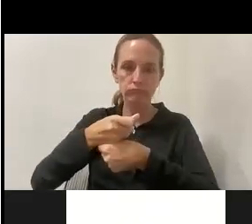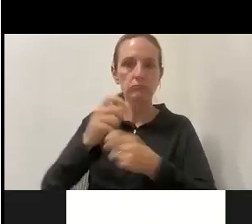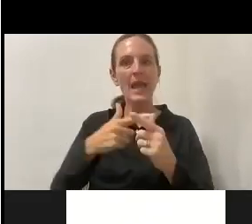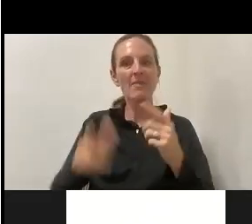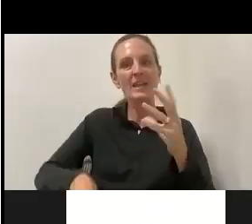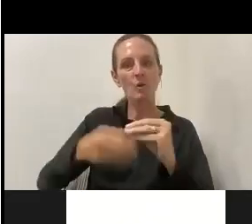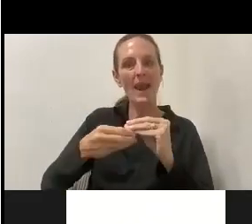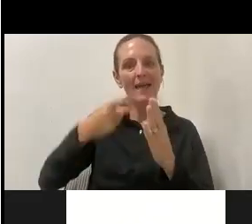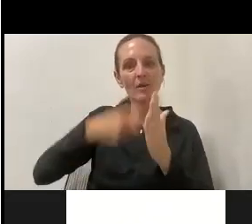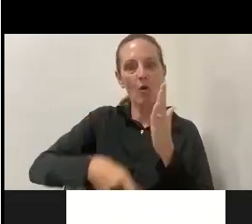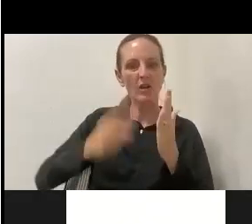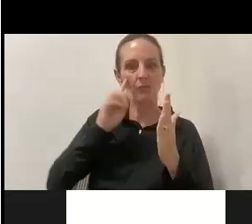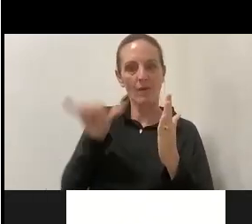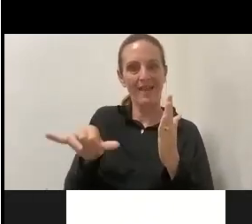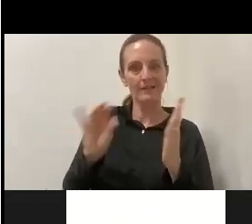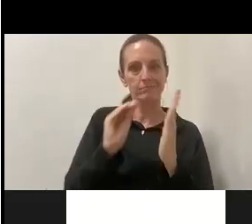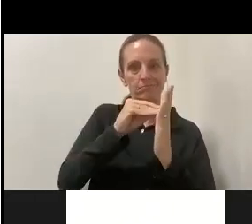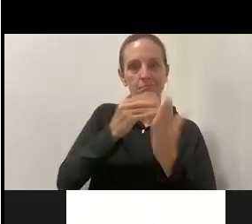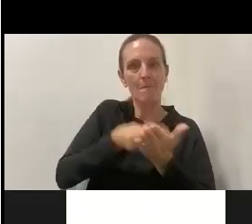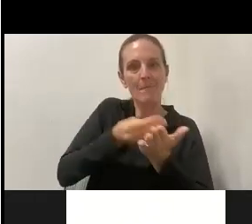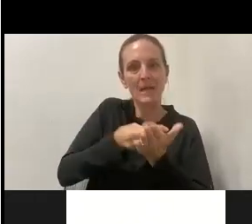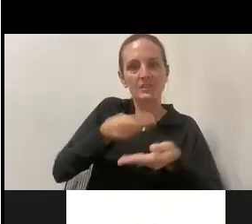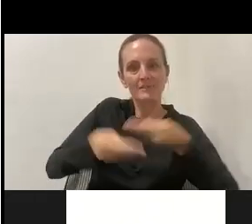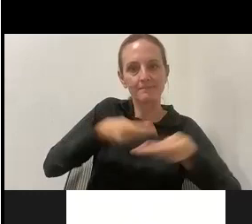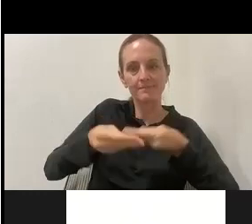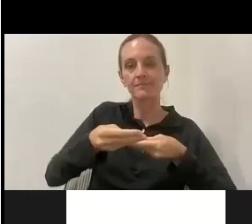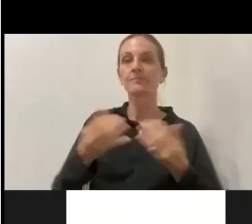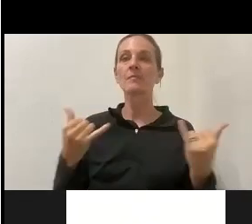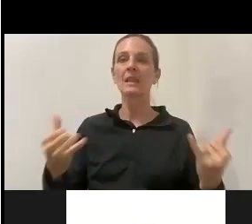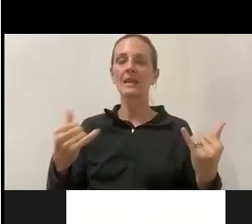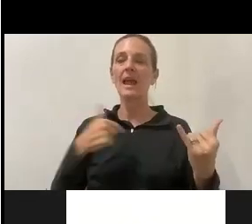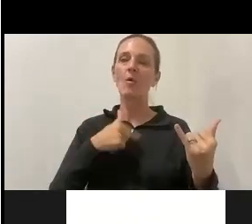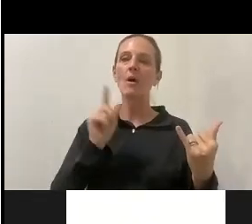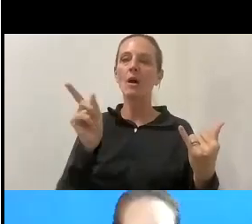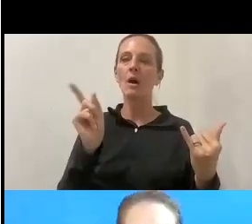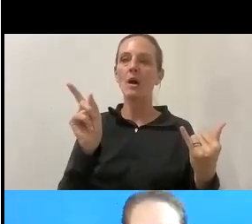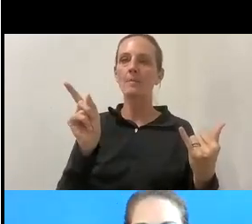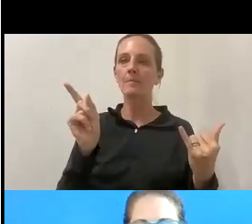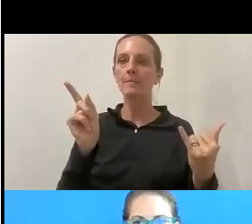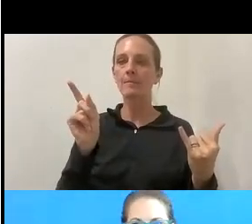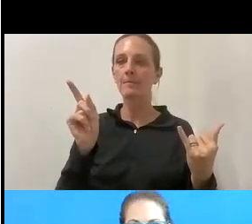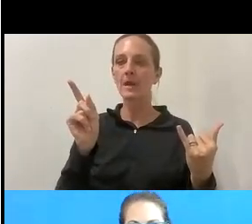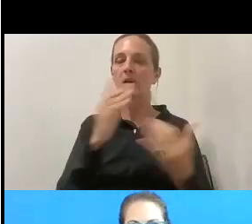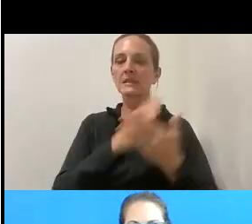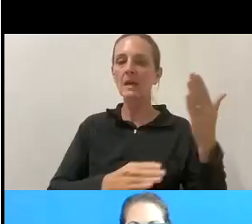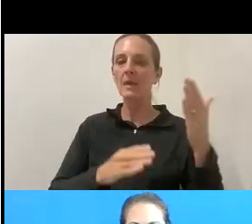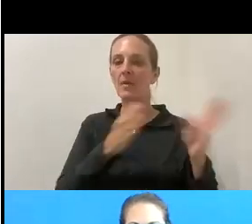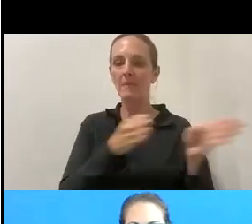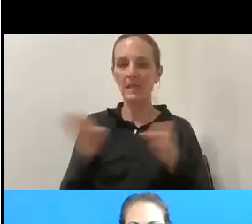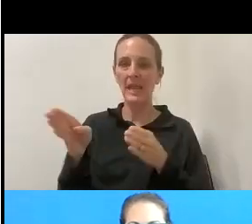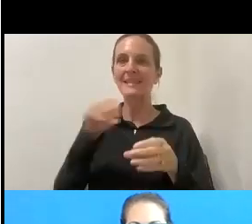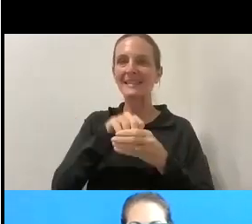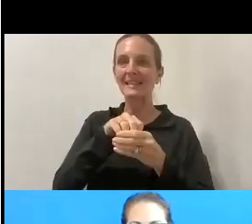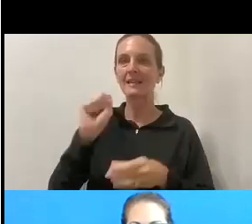Next slide. And, I did put some work plans in the Slack so you can use them, use the templates as